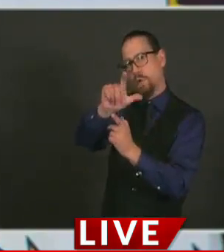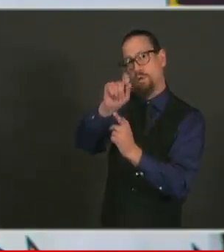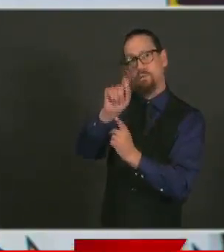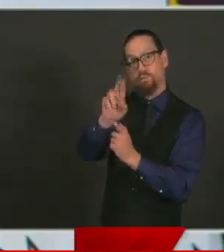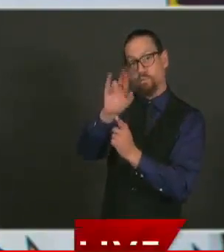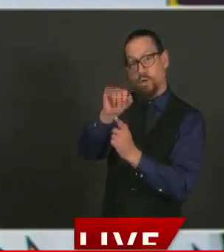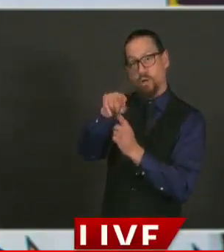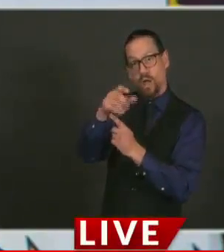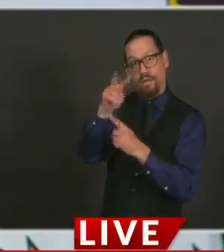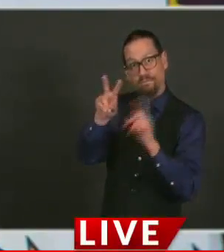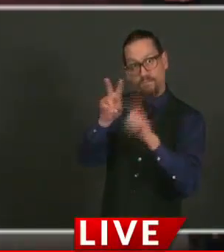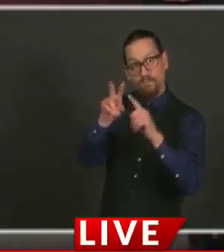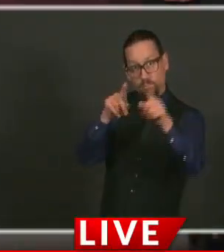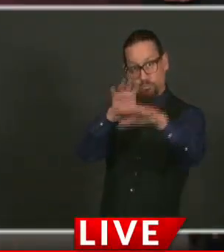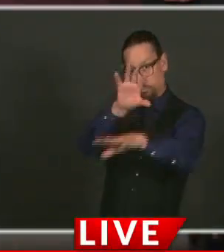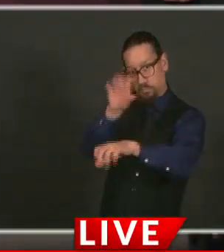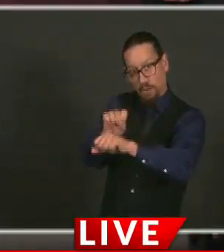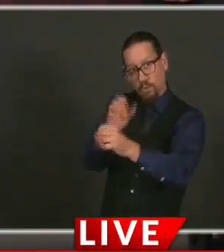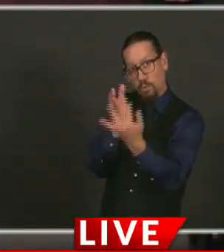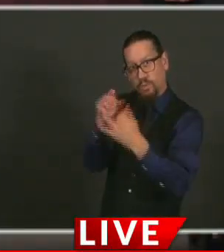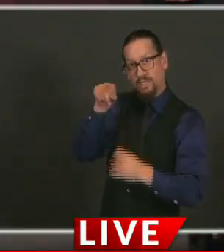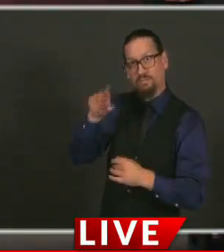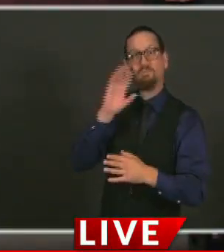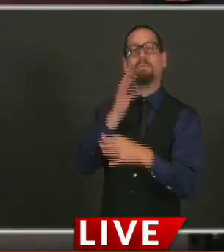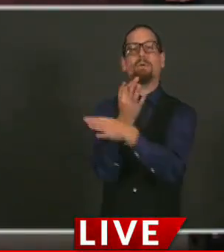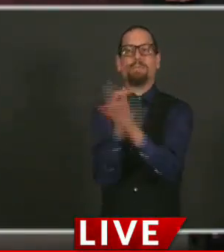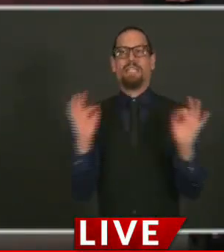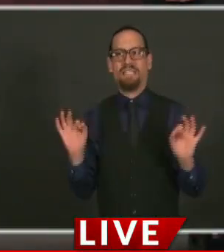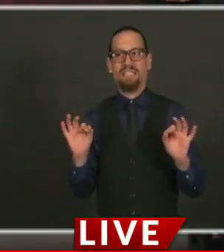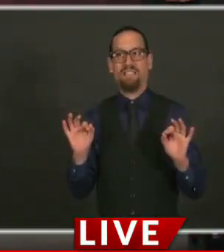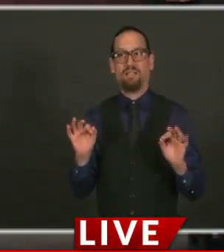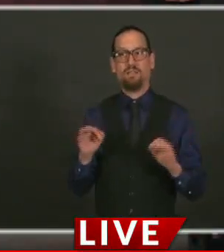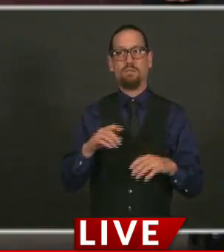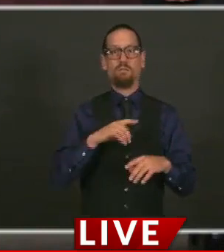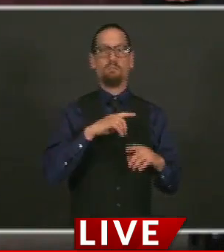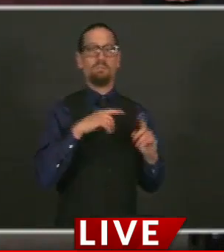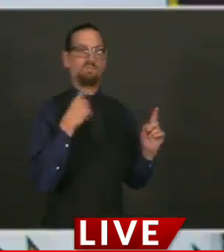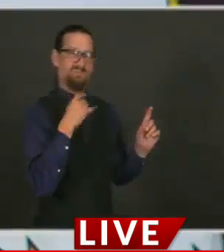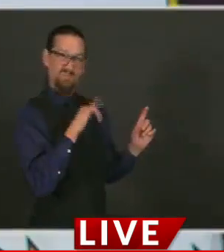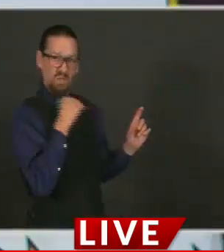THEY SHOULD GO TO PORTAL.RI.GOV AND IT WILL BE FREE.